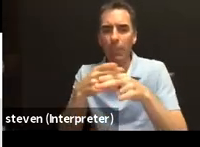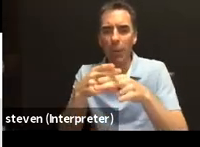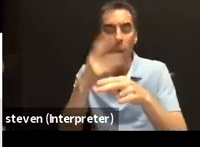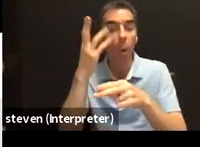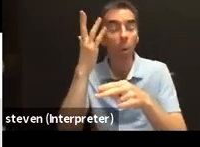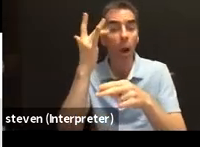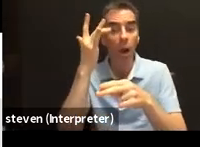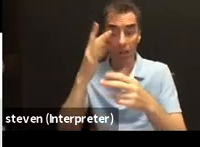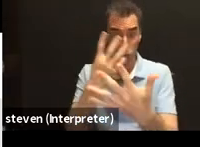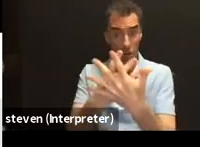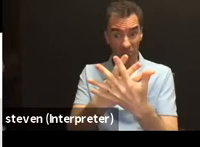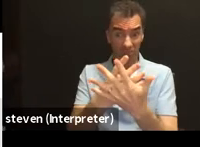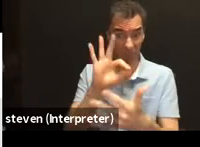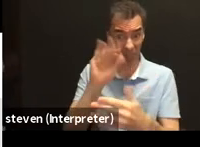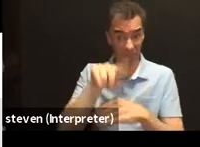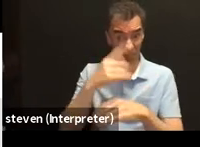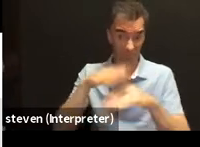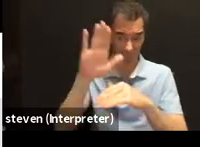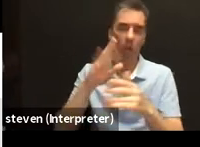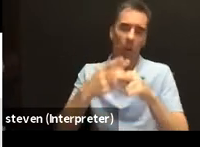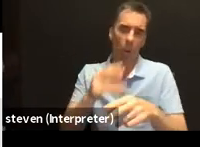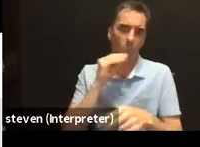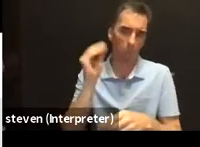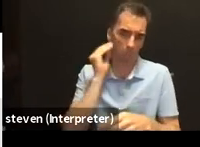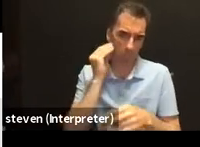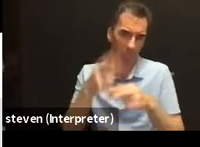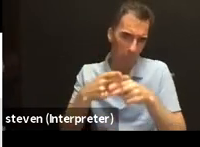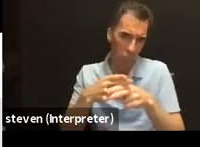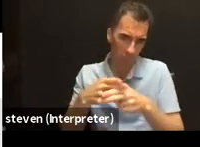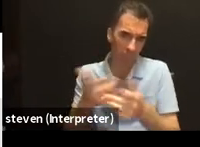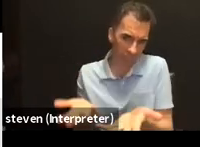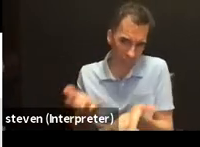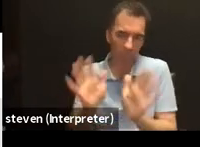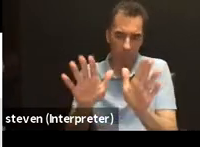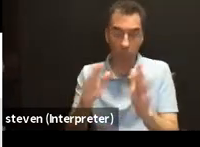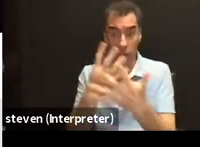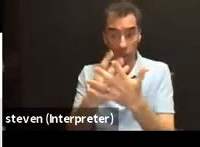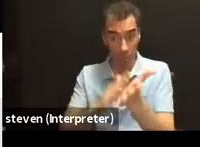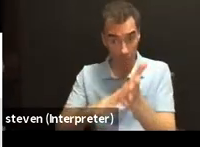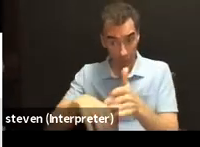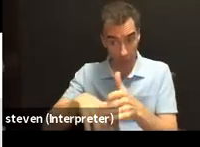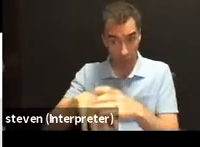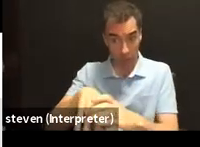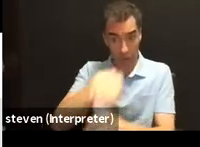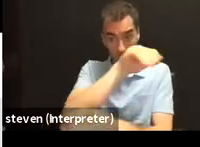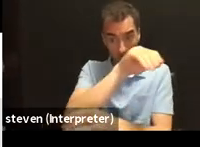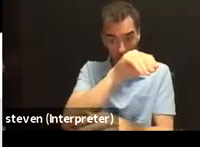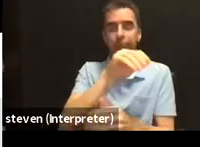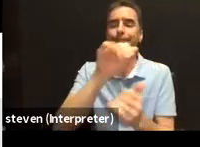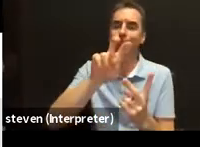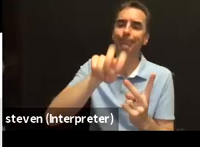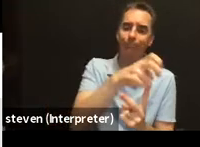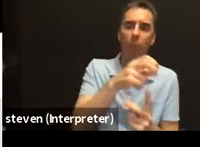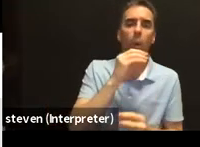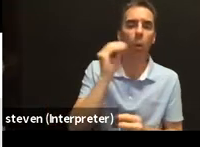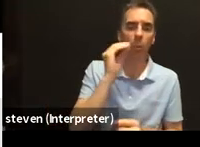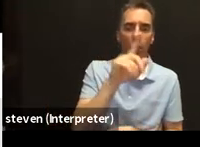maria.rodriguez: That and that will add a break into their homelessness. So once they are released. They will have to be established homeless homelessness and I'll talk a little bit more about it, and the presentation.